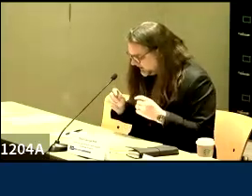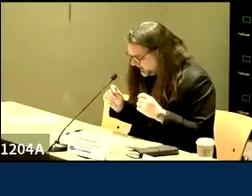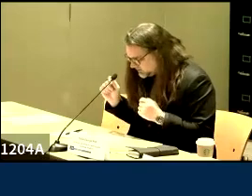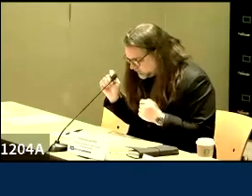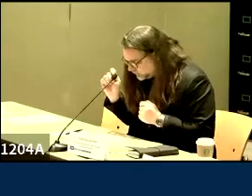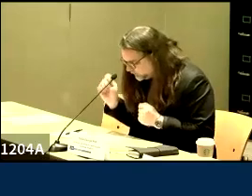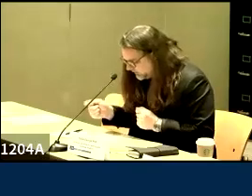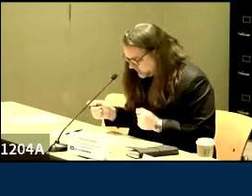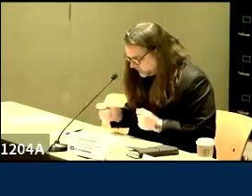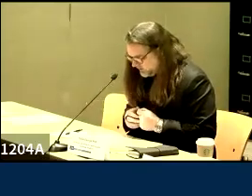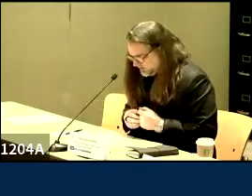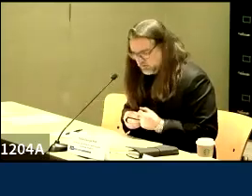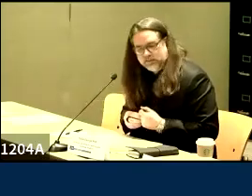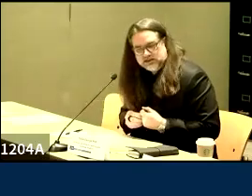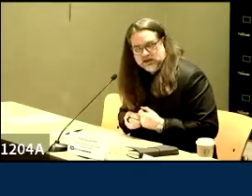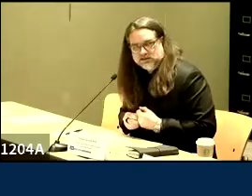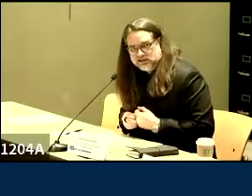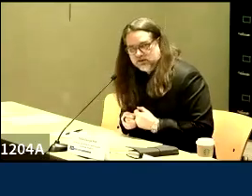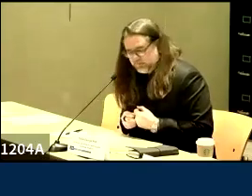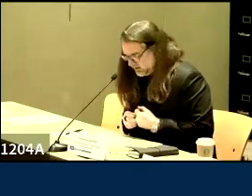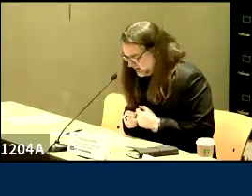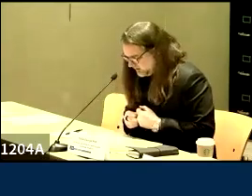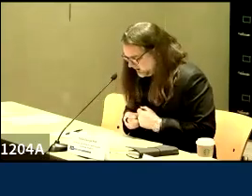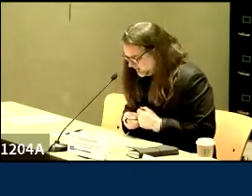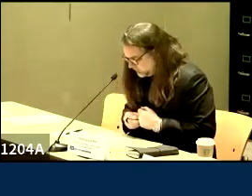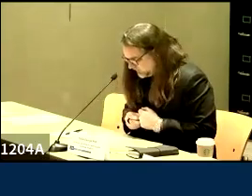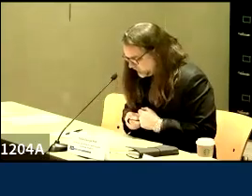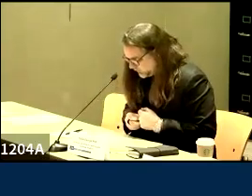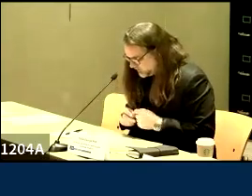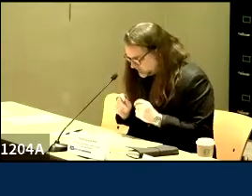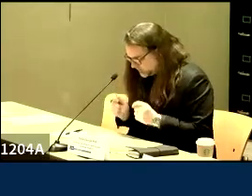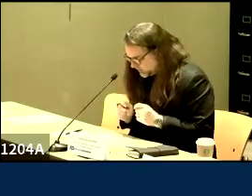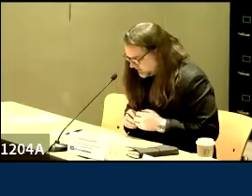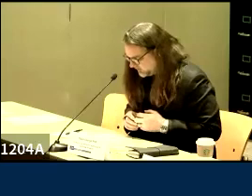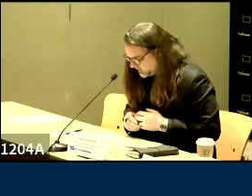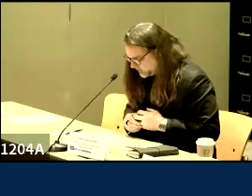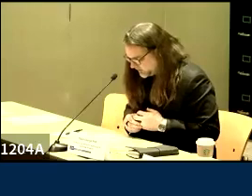It is critical that we maintain sustained funding moving forward to support our innovative work.